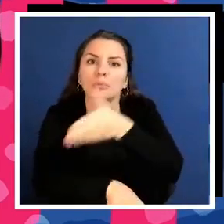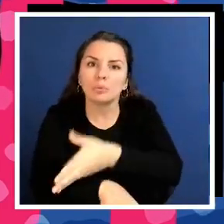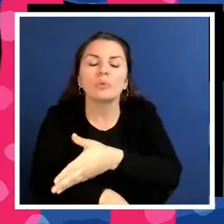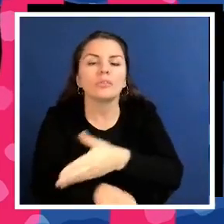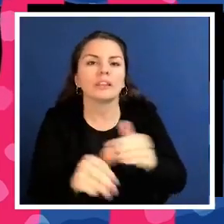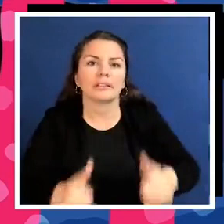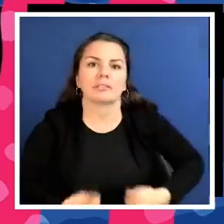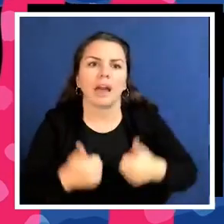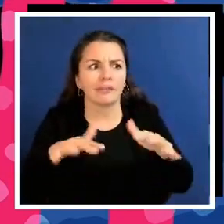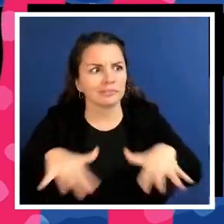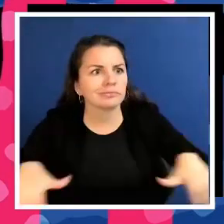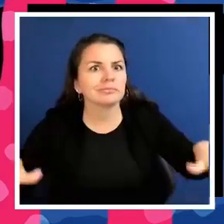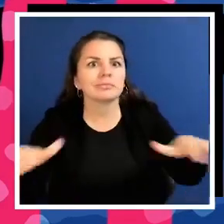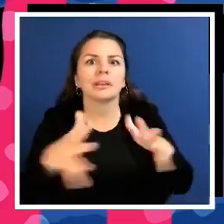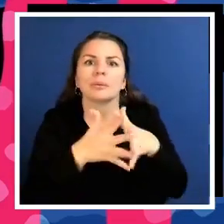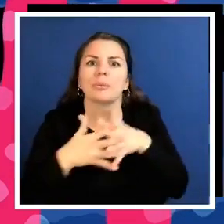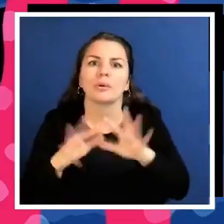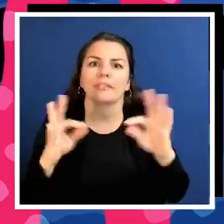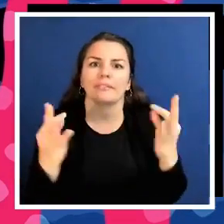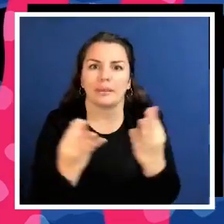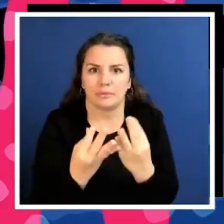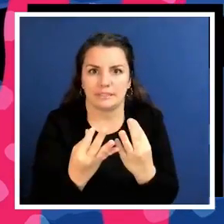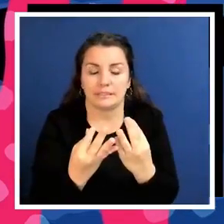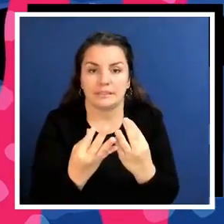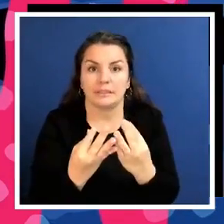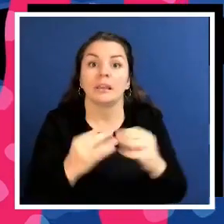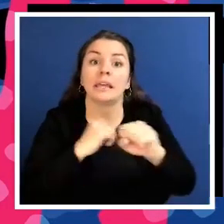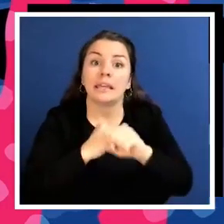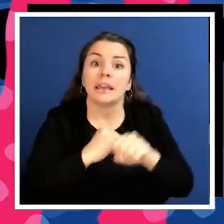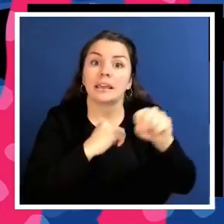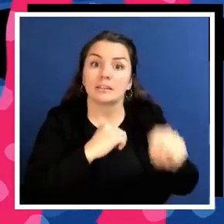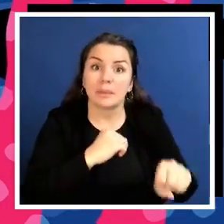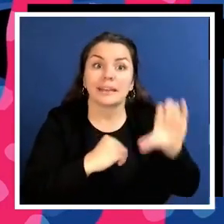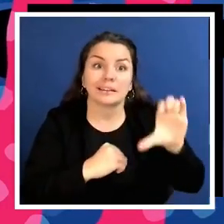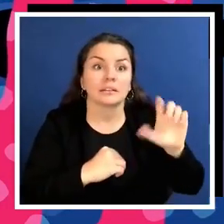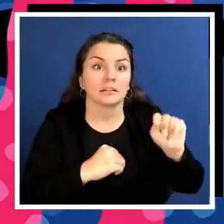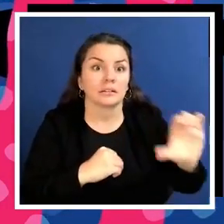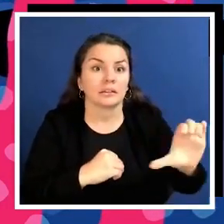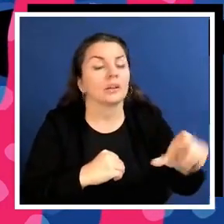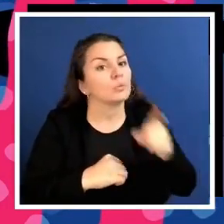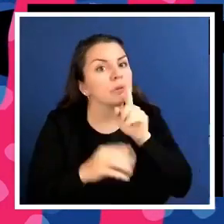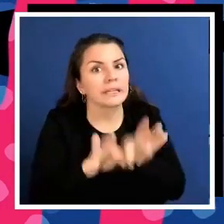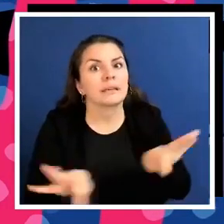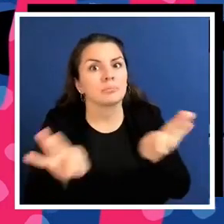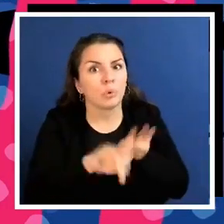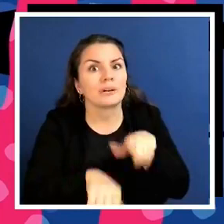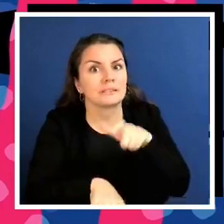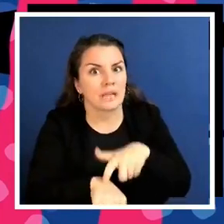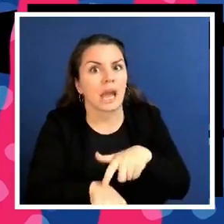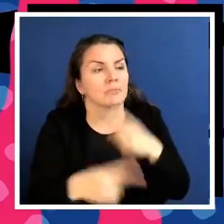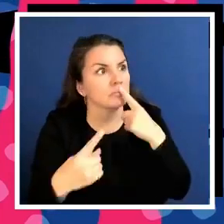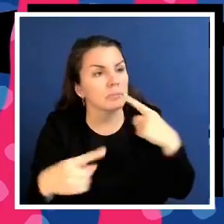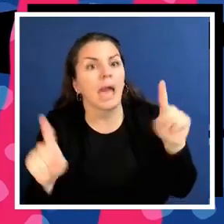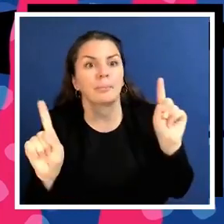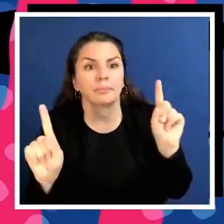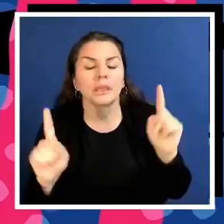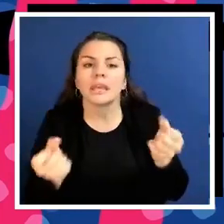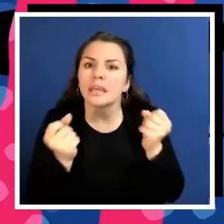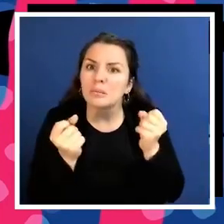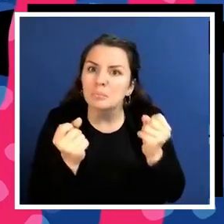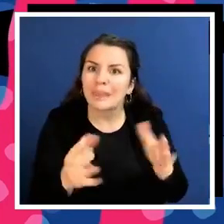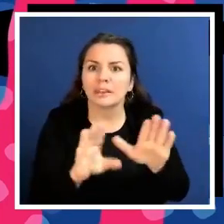THANK YOU FOR ALL THE WORK YOU